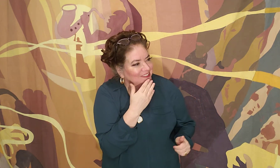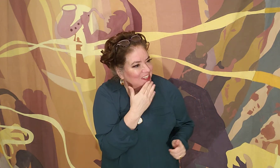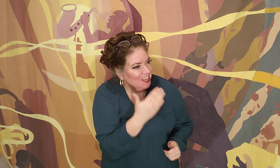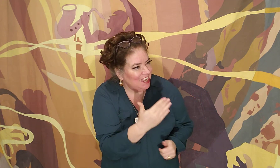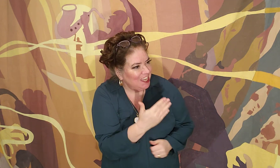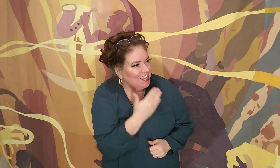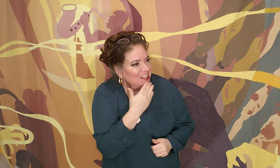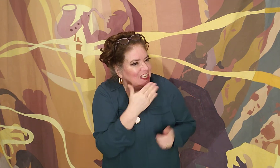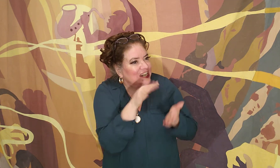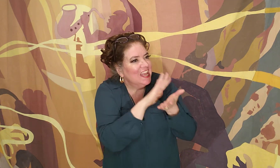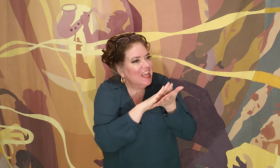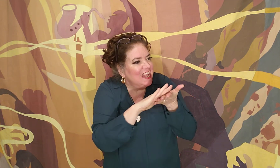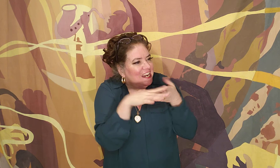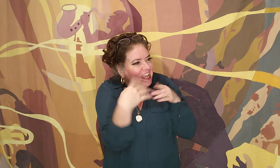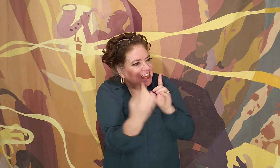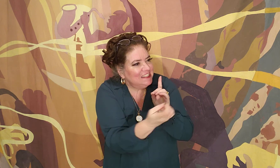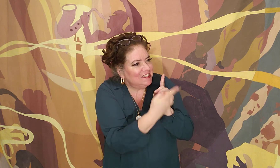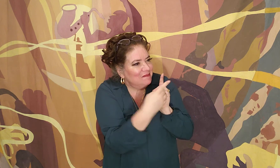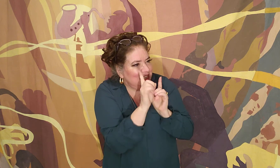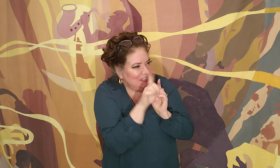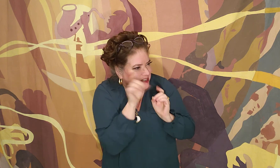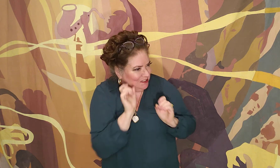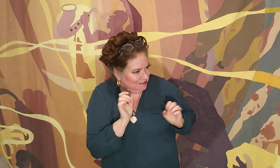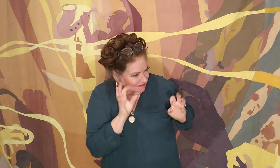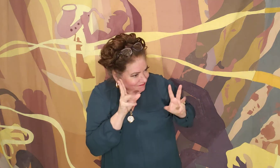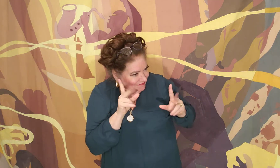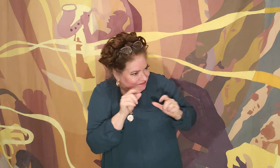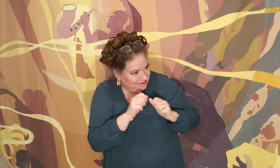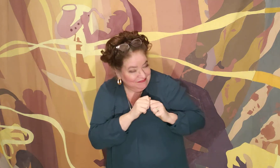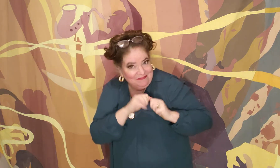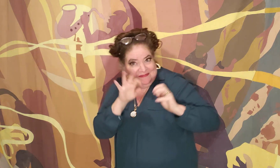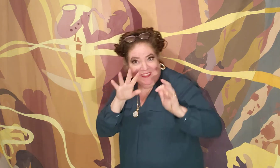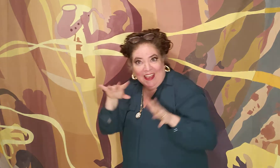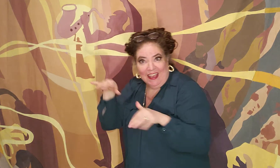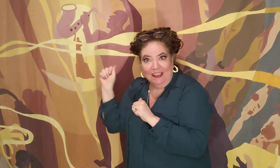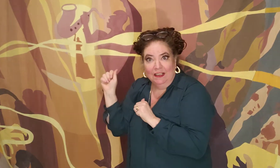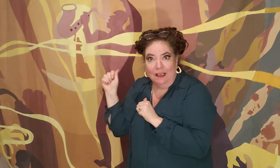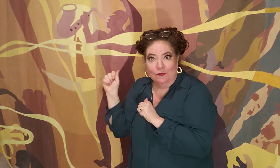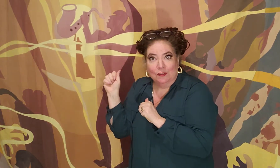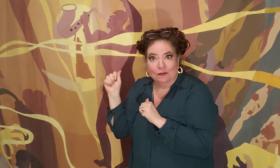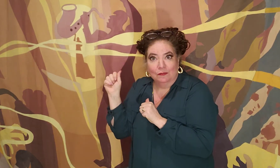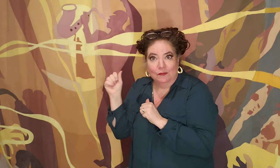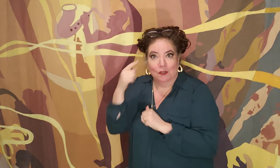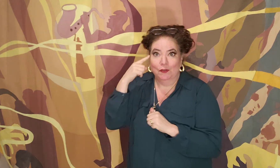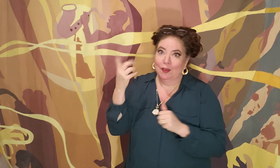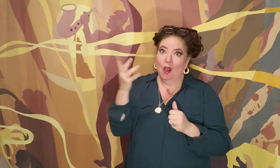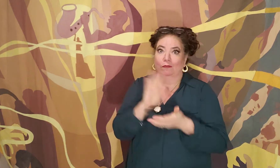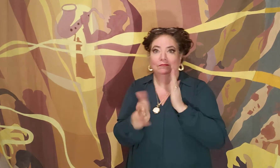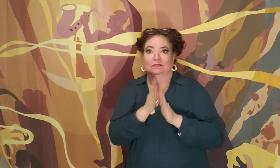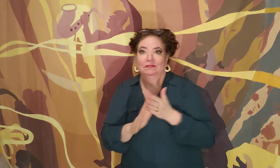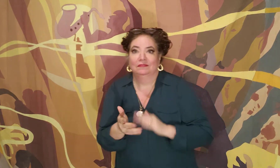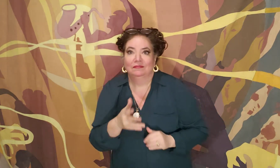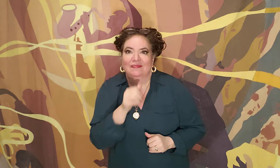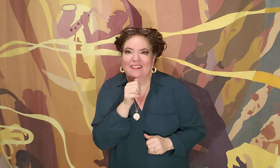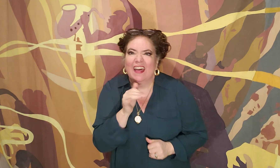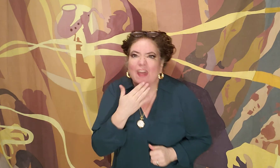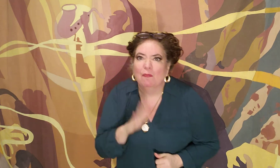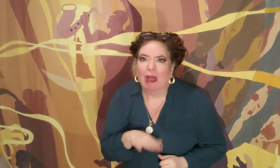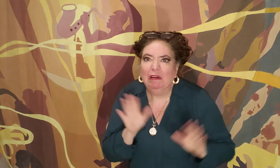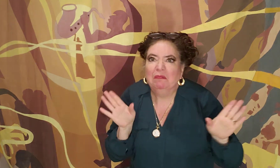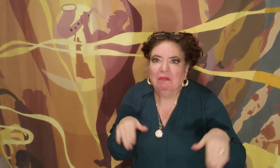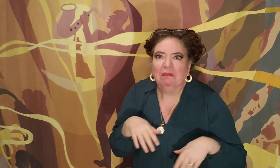"good, good, nice to meet you." And he leaves. So you think, "Oh, not that bad."